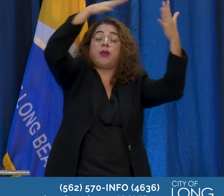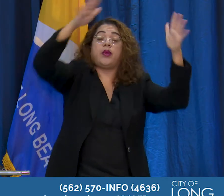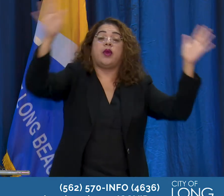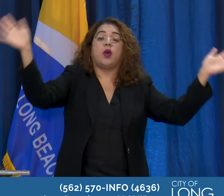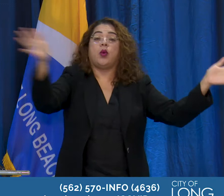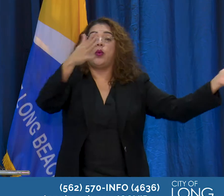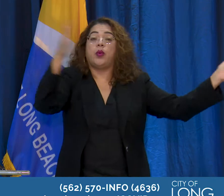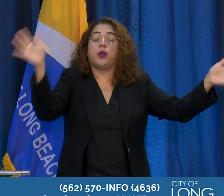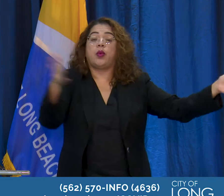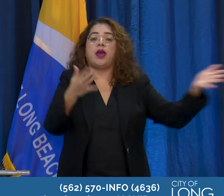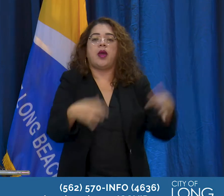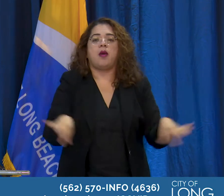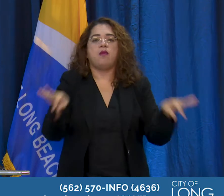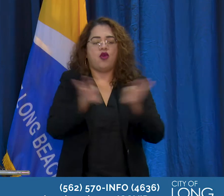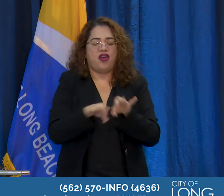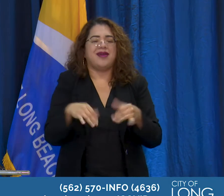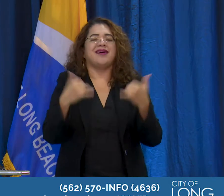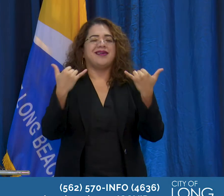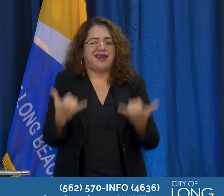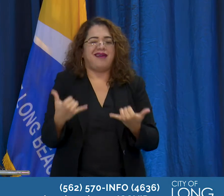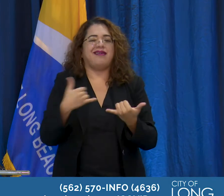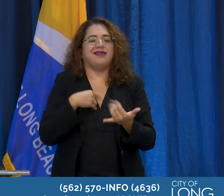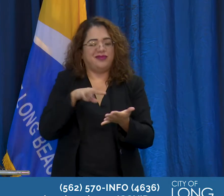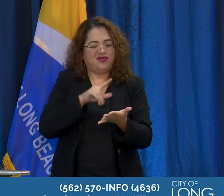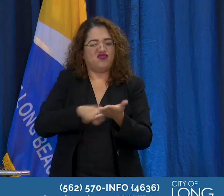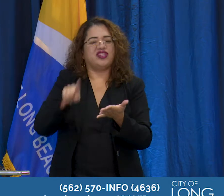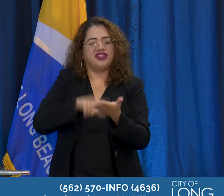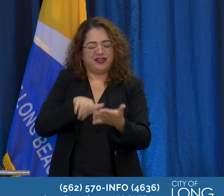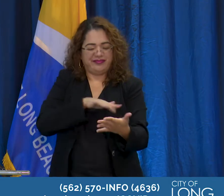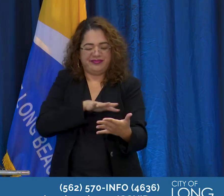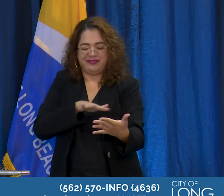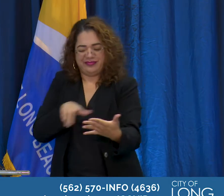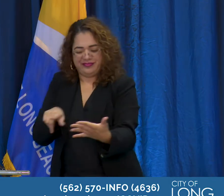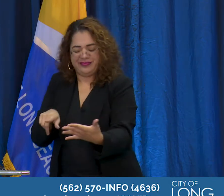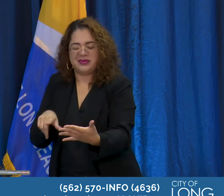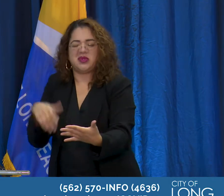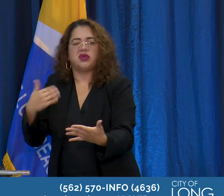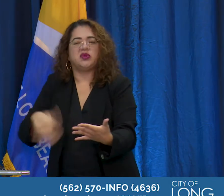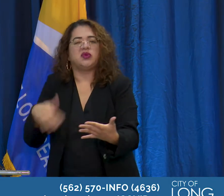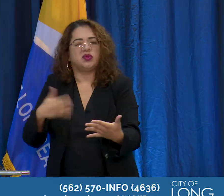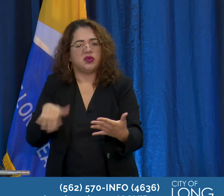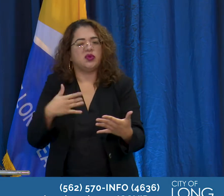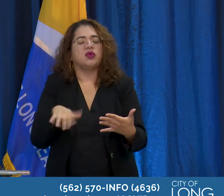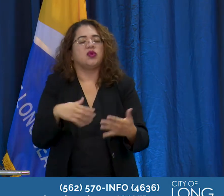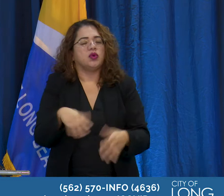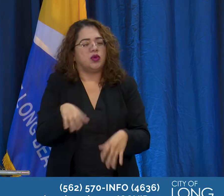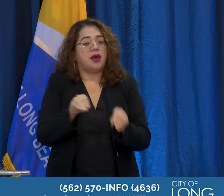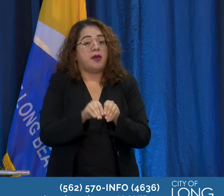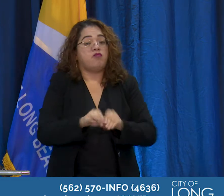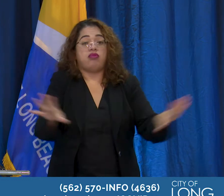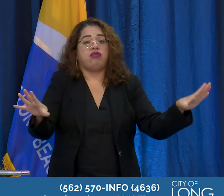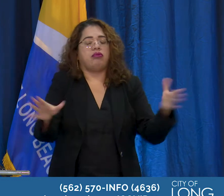So we're seeing more and more evidence that there's more of a risk of spread of COVID-19